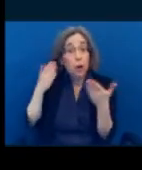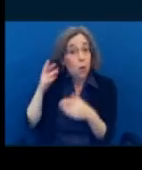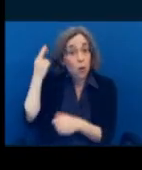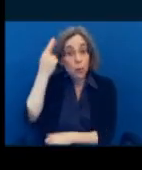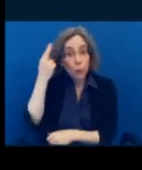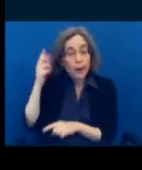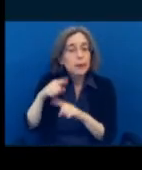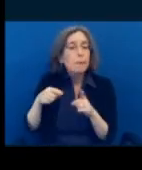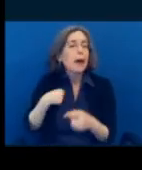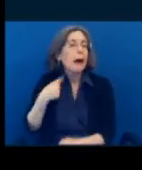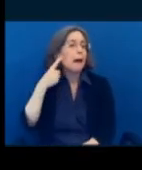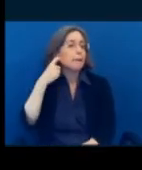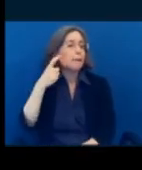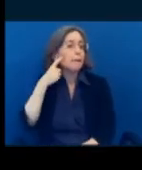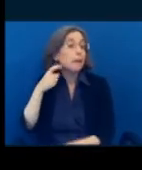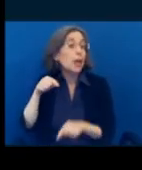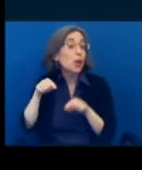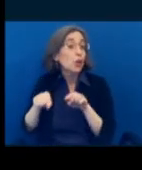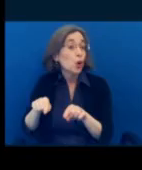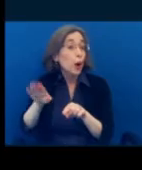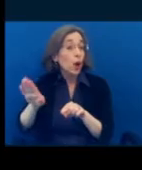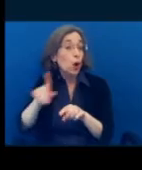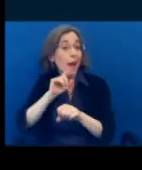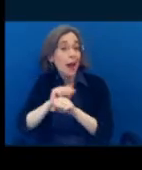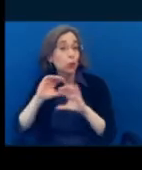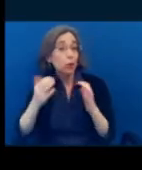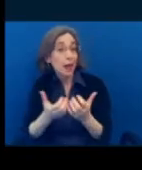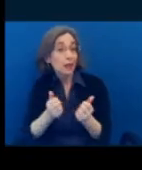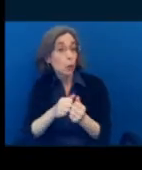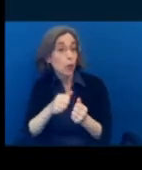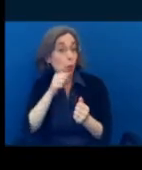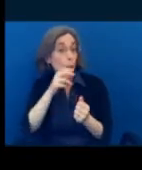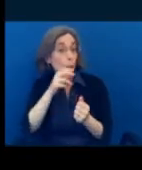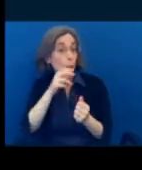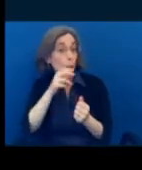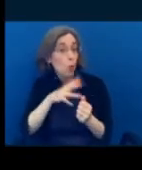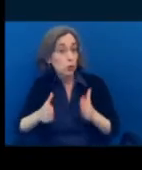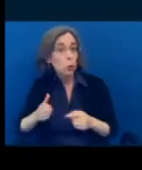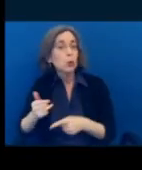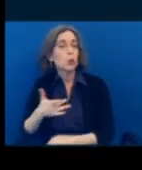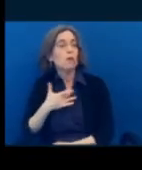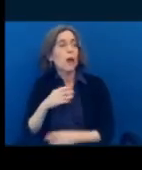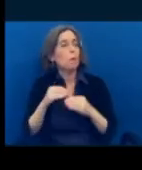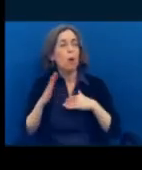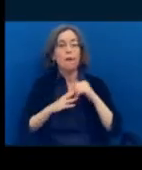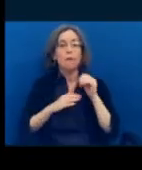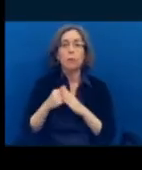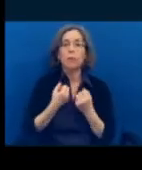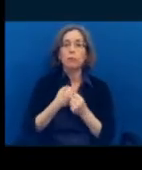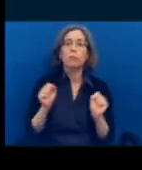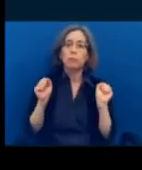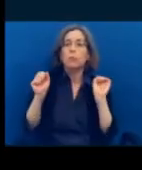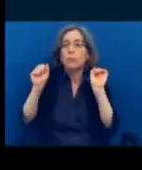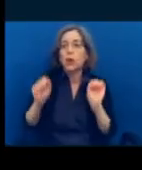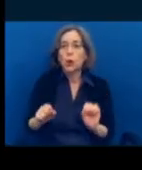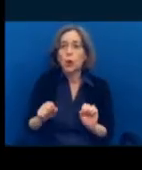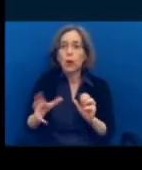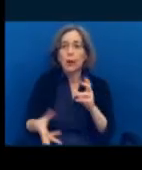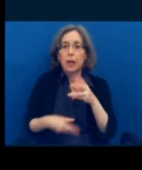BELIEVE THAT WHEN SHE WAS IN THE CLASSES SHE FELT THE LIBERTY TO INCLUDE THE GIRL MODEL.